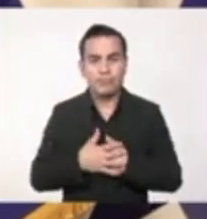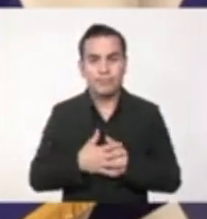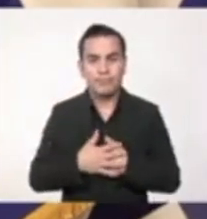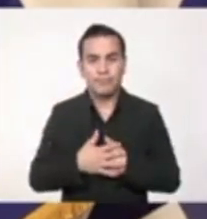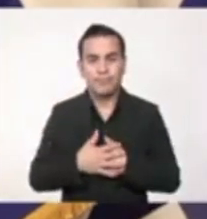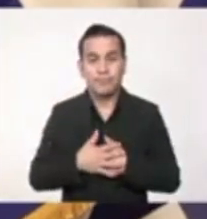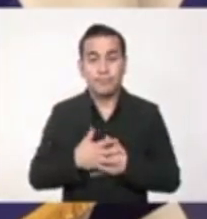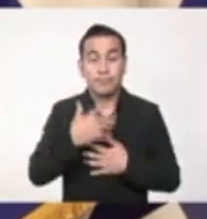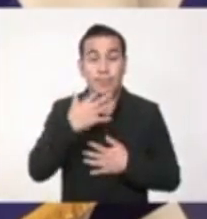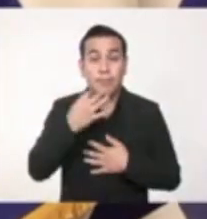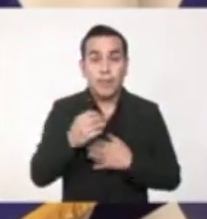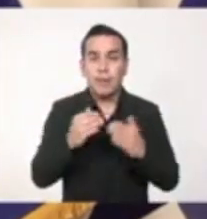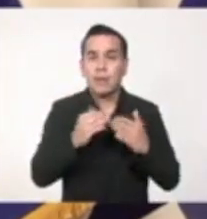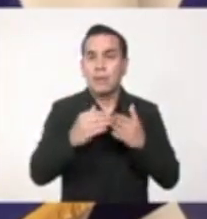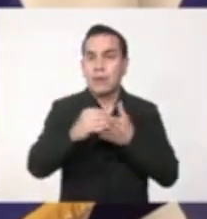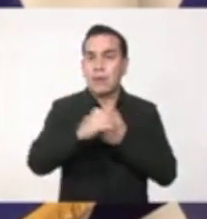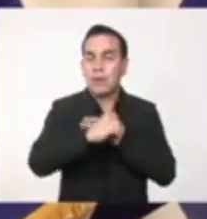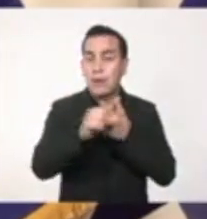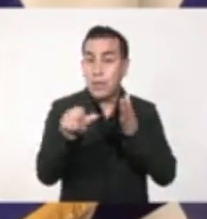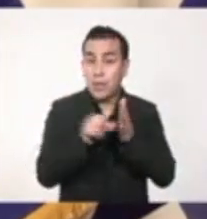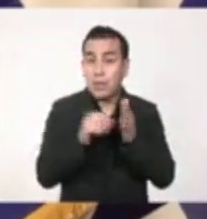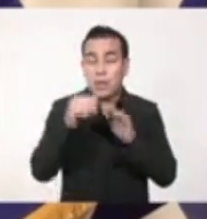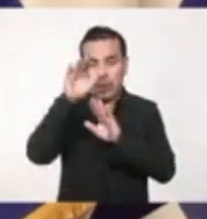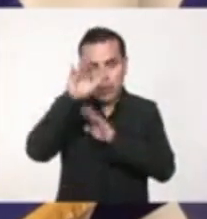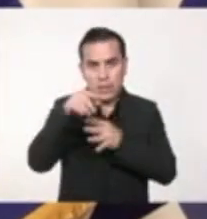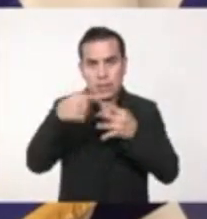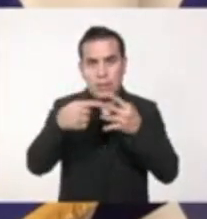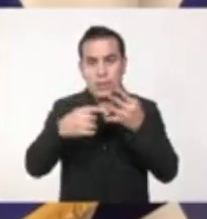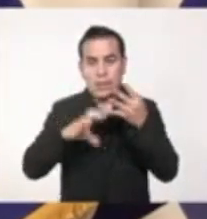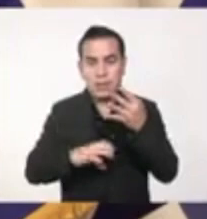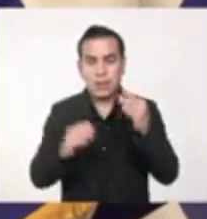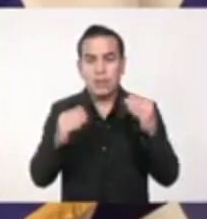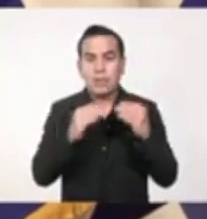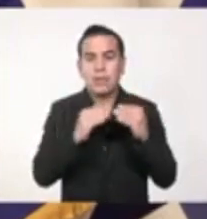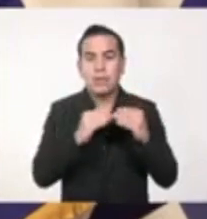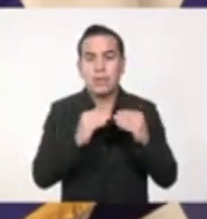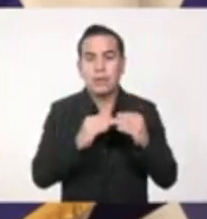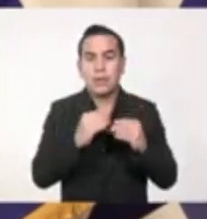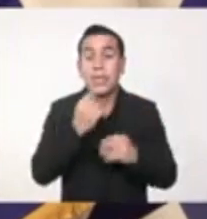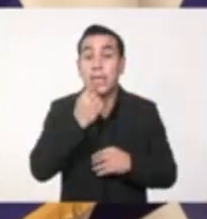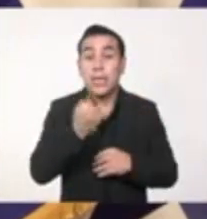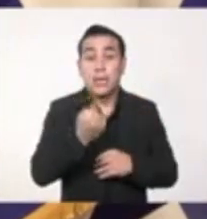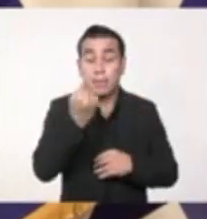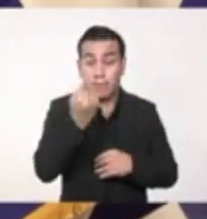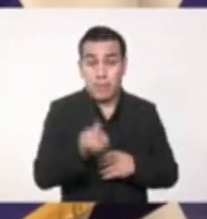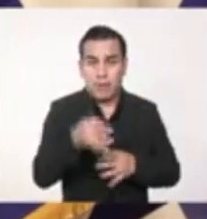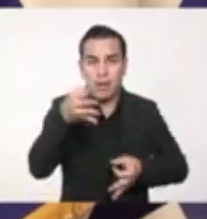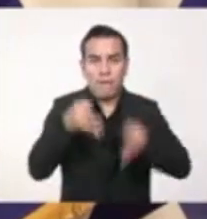deputies are also subject to this, and the magistrates are also subject to this. Now it turns out